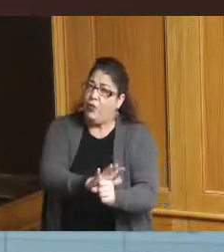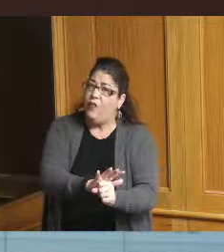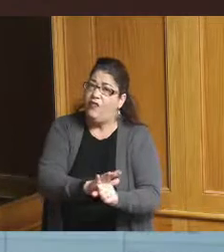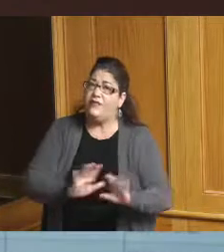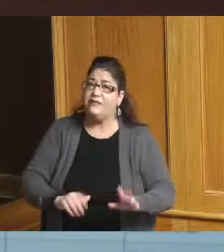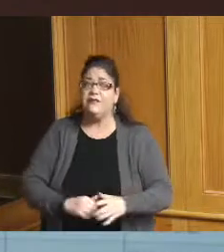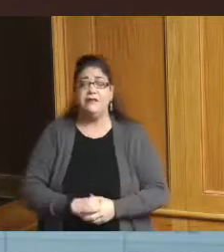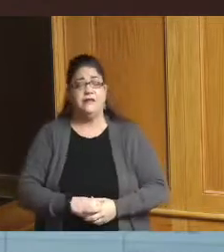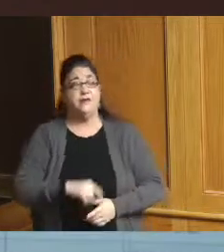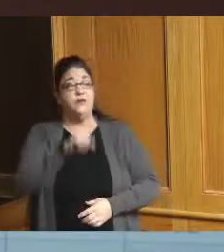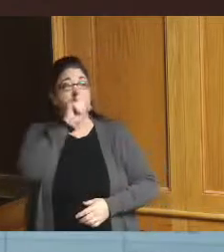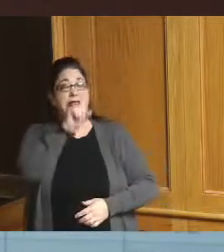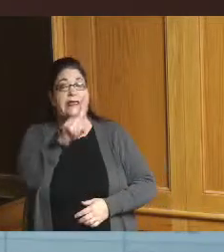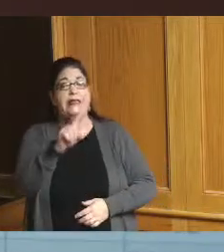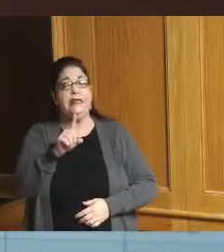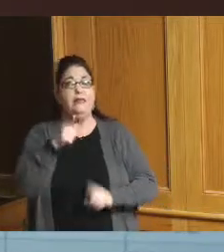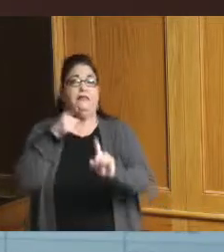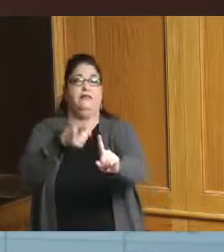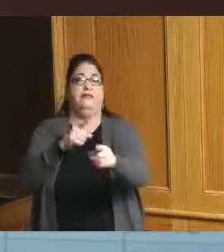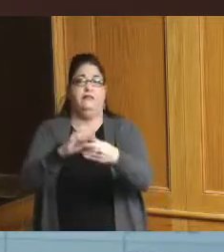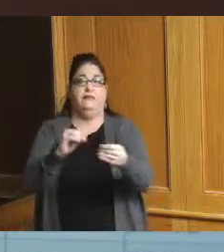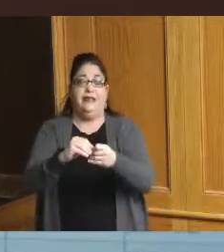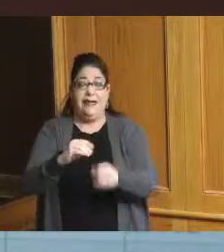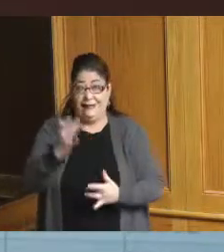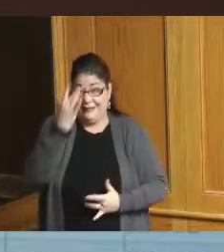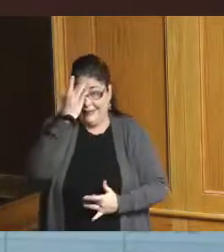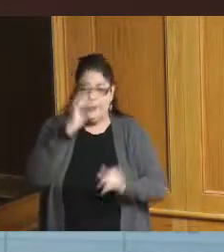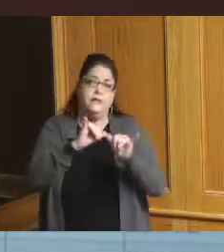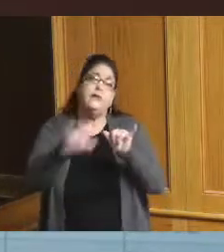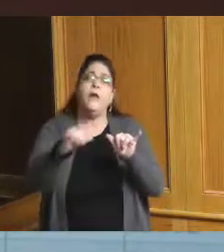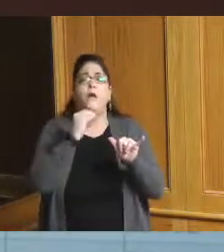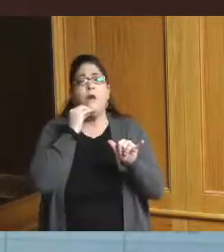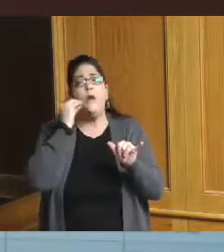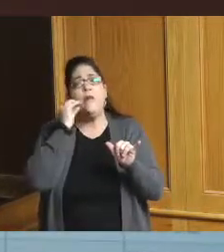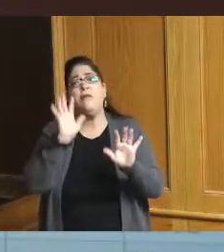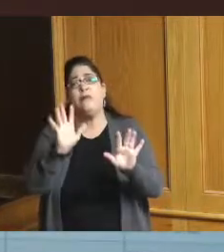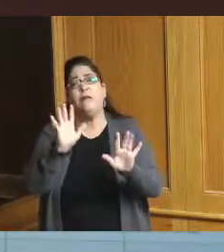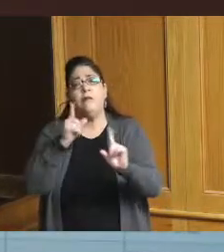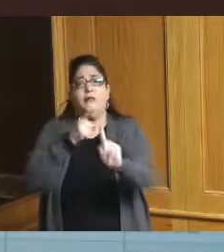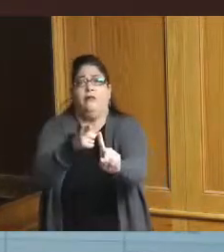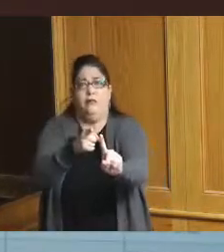number one important message with regards to to what you should do if you feel sick